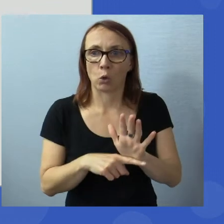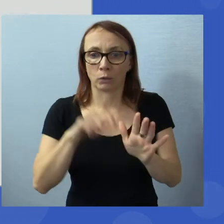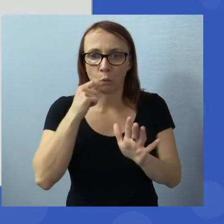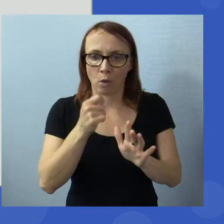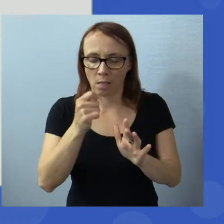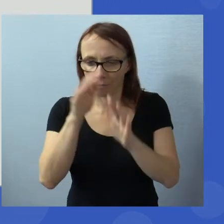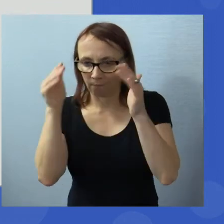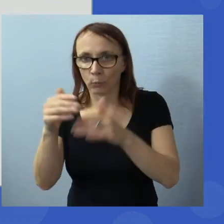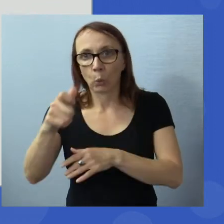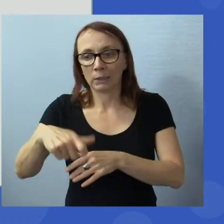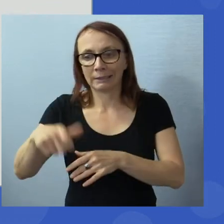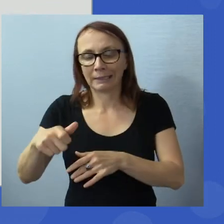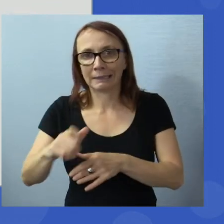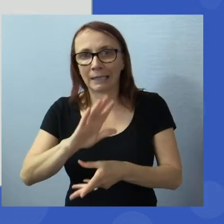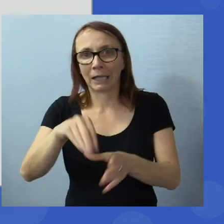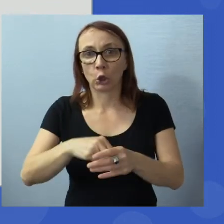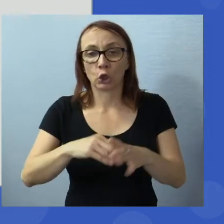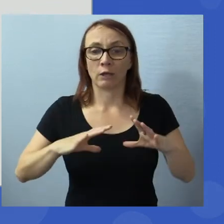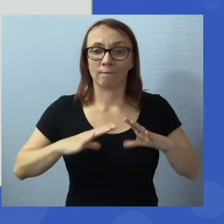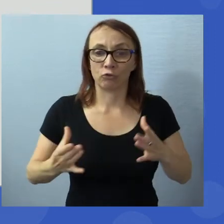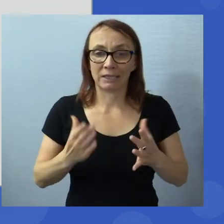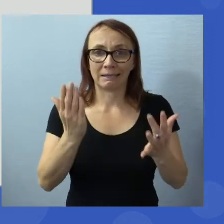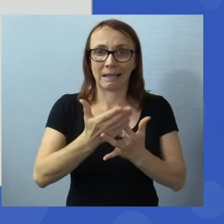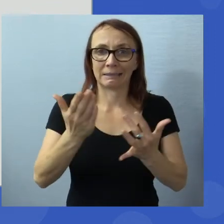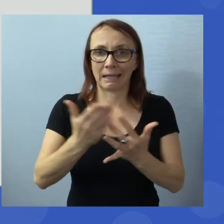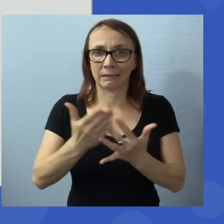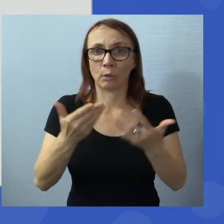includes free accessible public transport an effective environmental tax